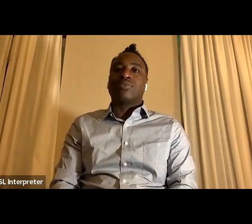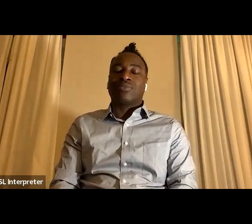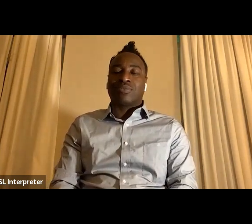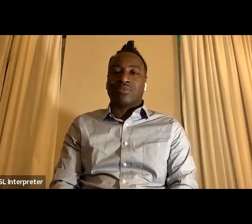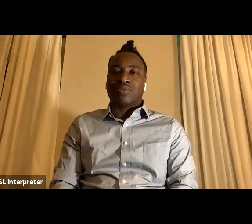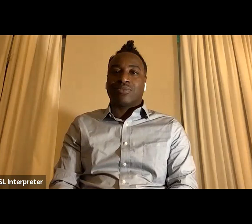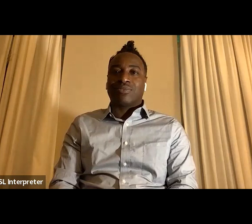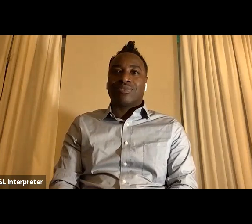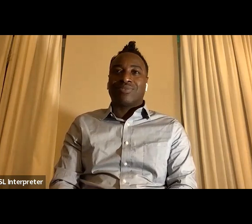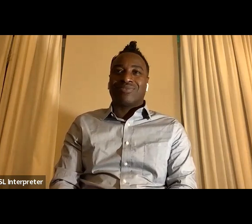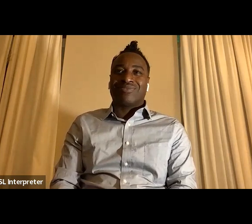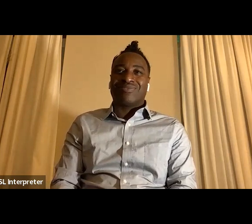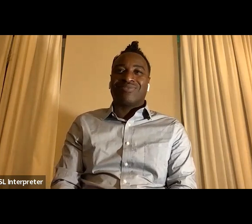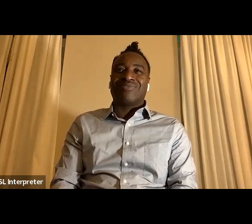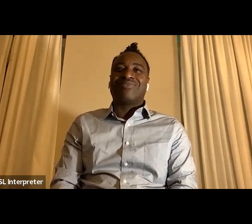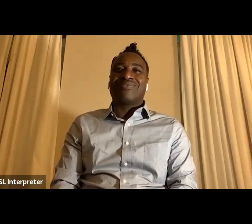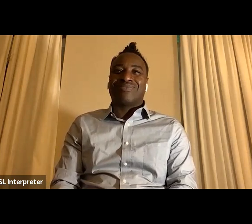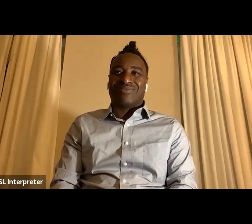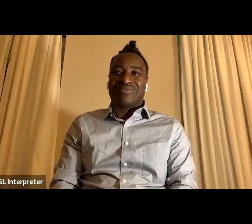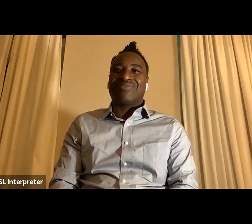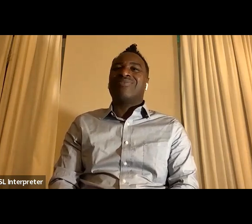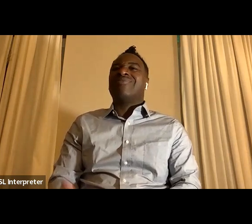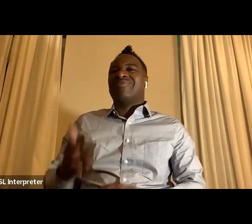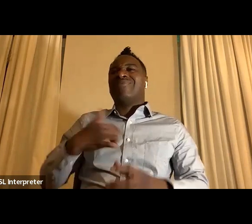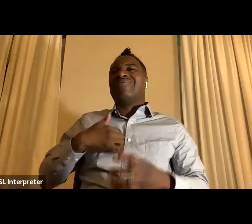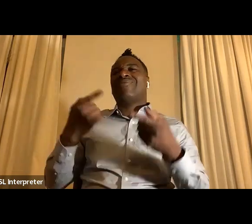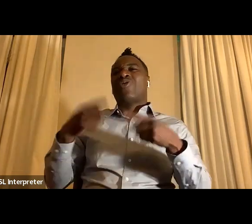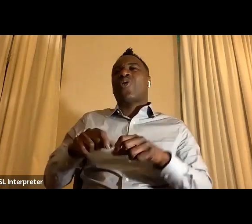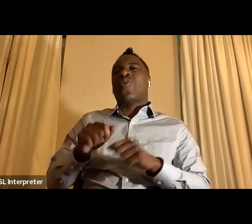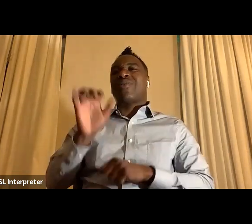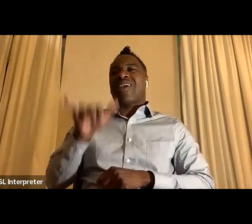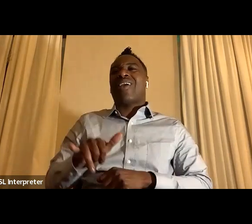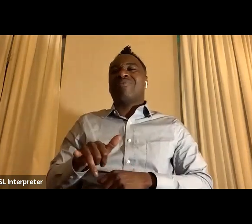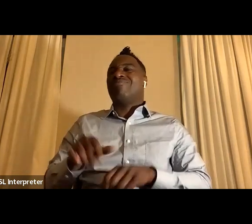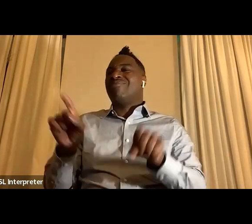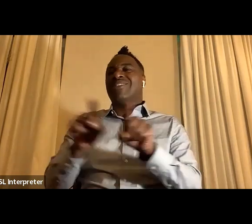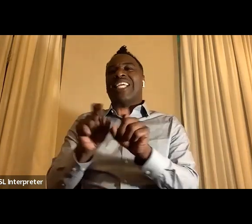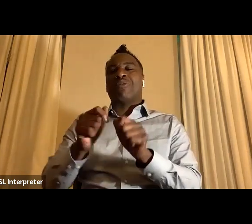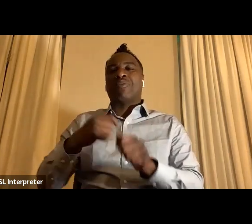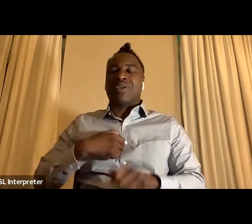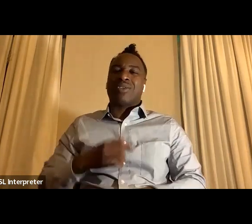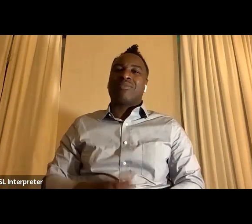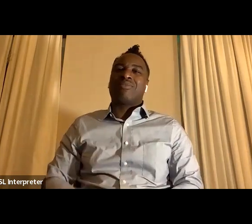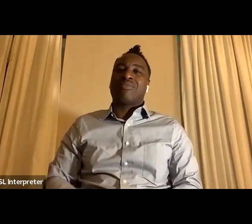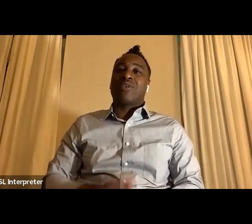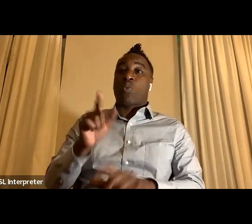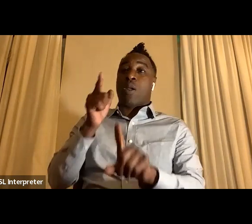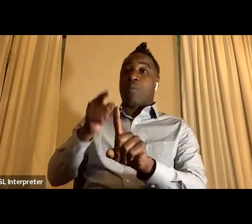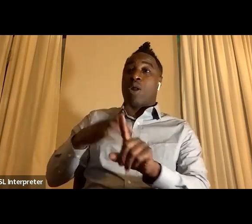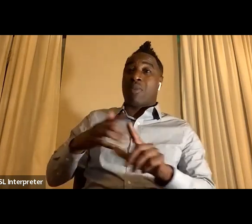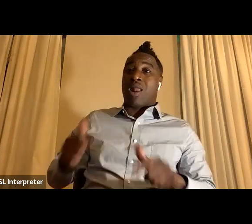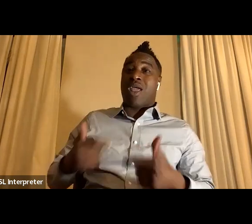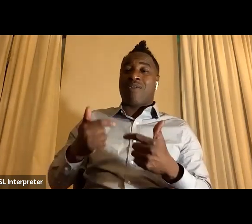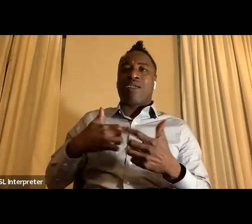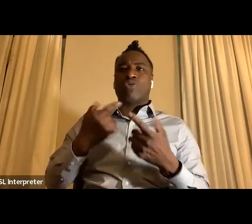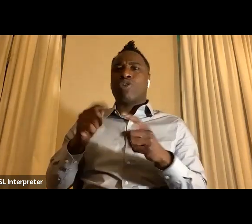Like, I feel like this is kind of like the same with me. Like I went through a phase of like keeping up, like with social media